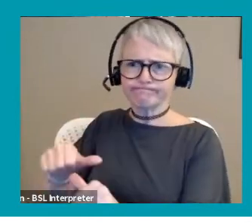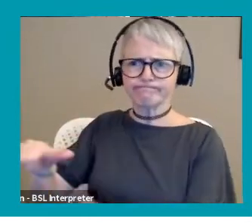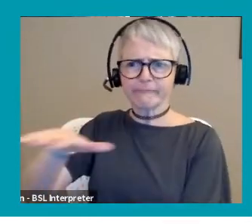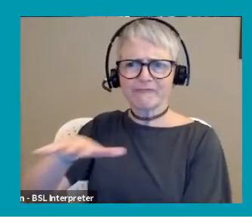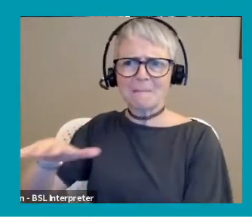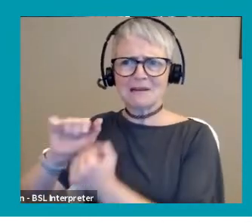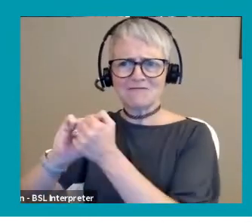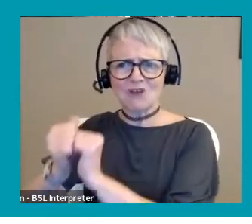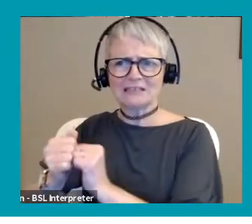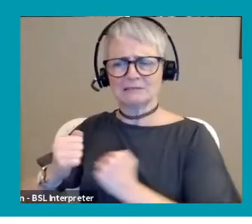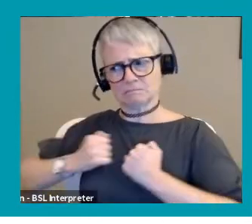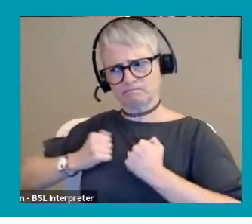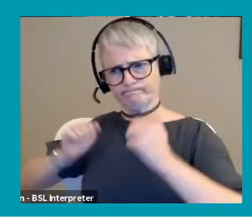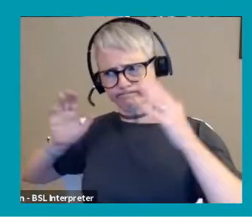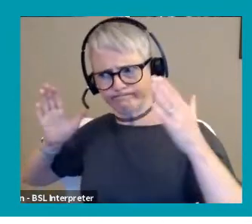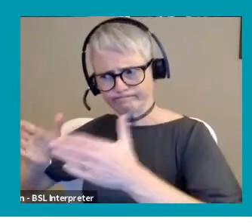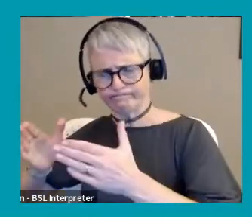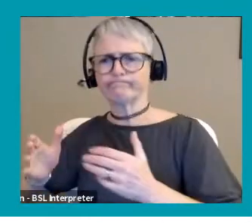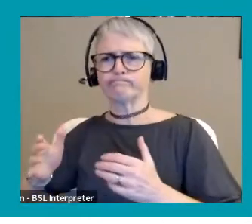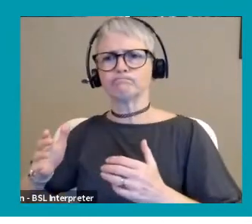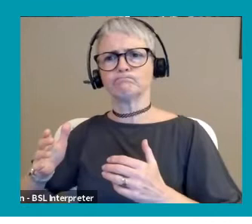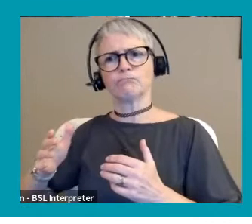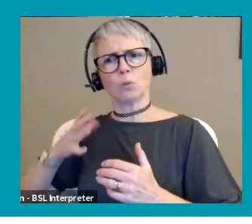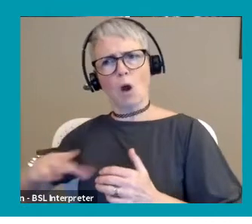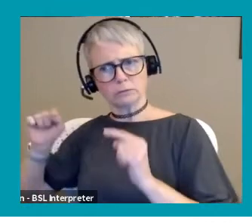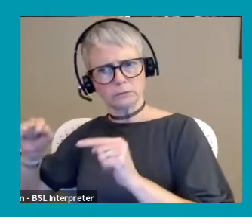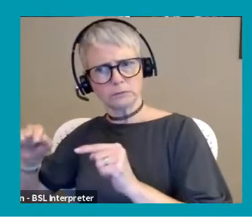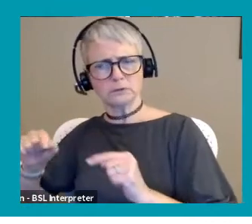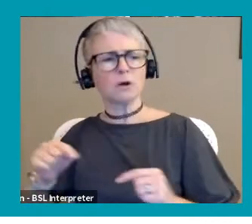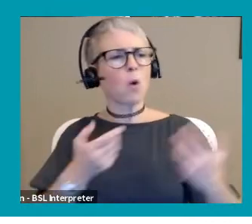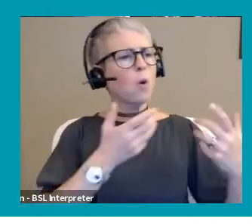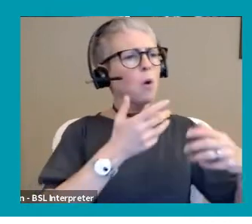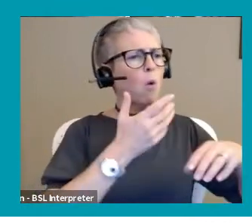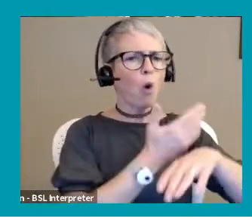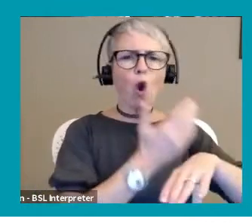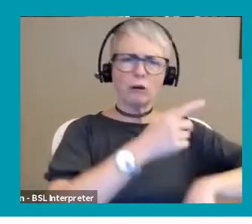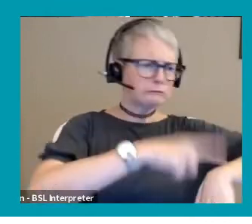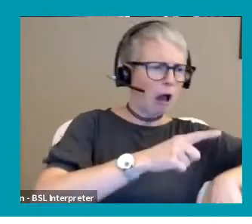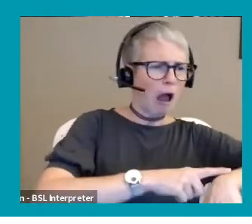So you are designing your working life around those sorts of values because they come first.